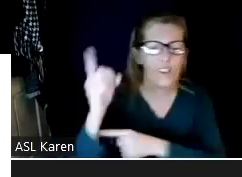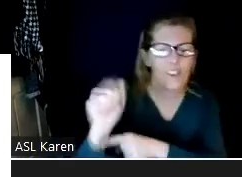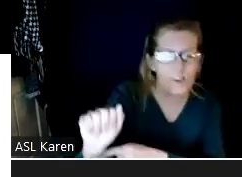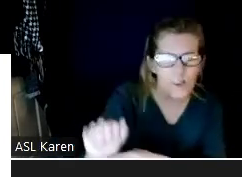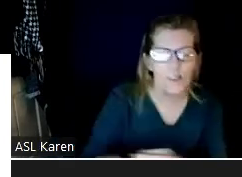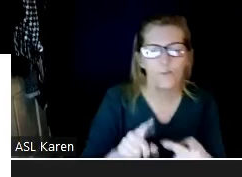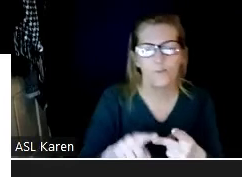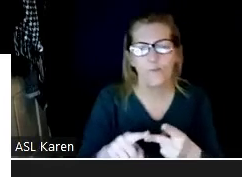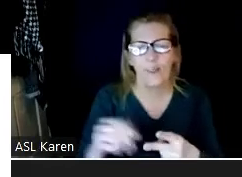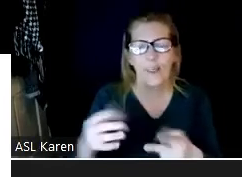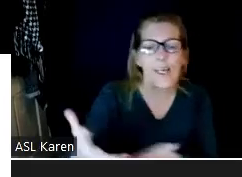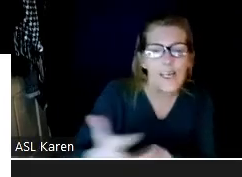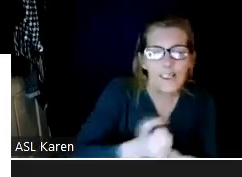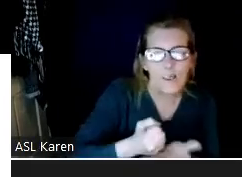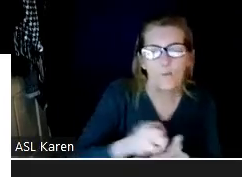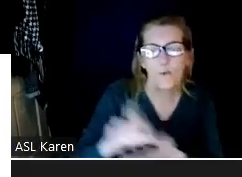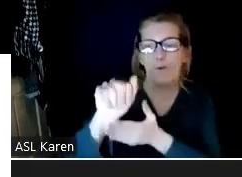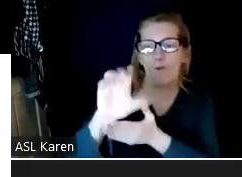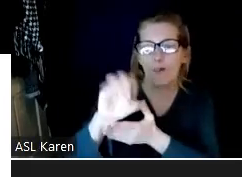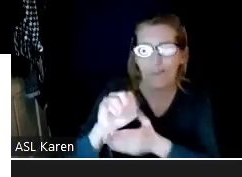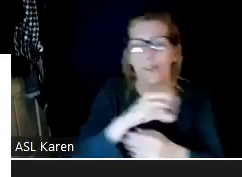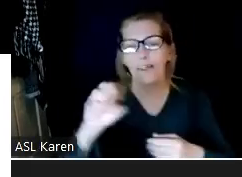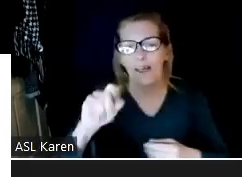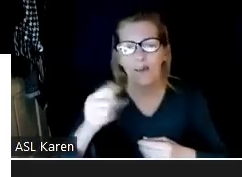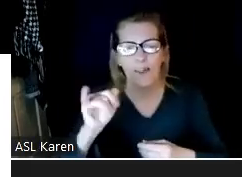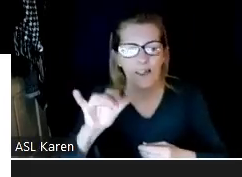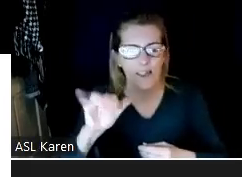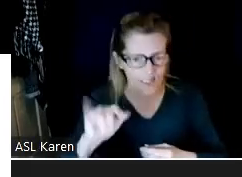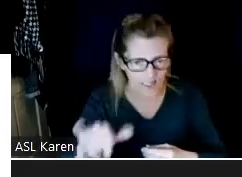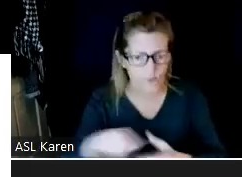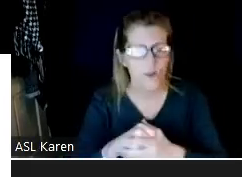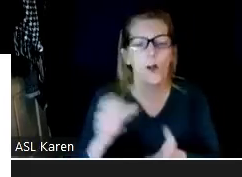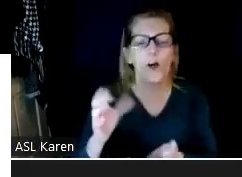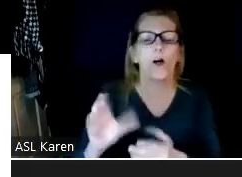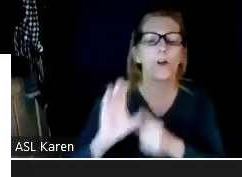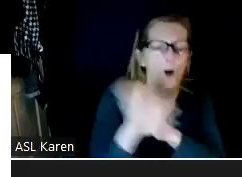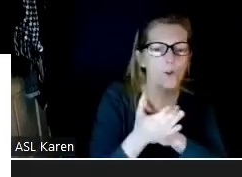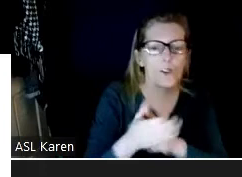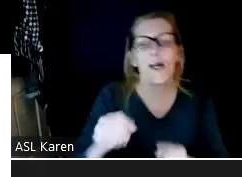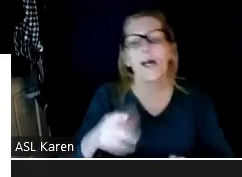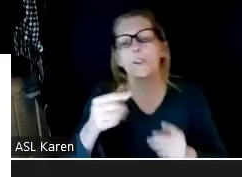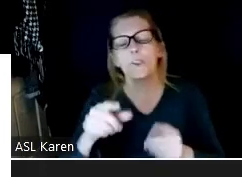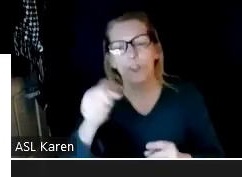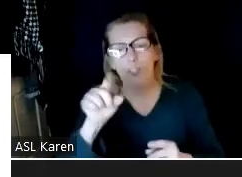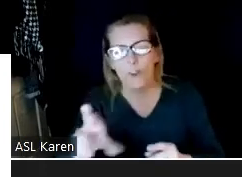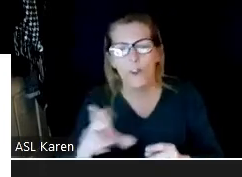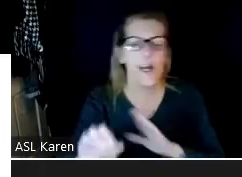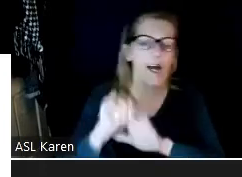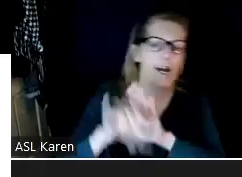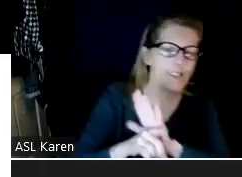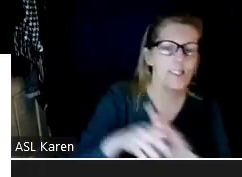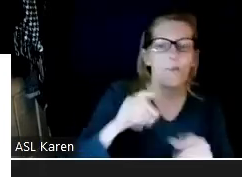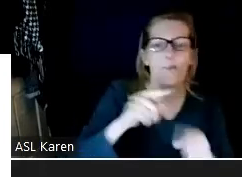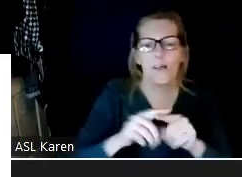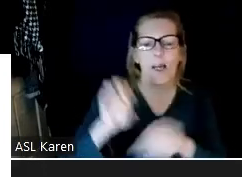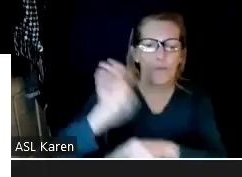income race and ethnicity, culture, gender and gender identity, employment status education